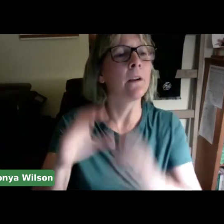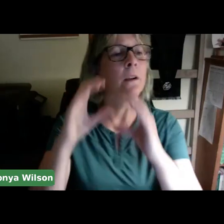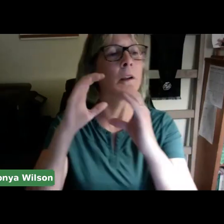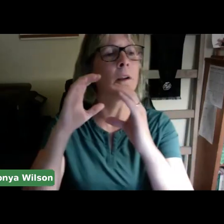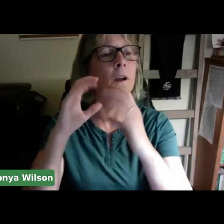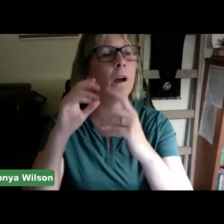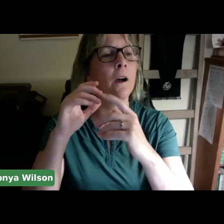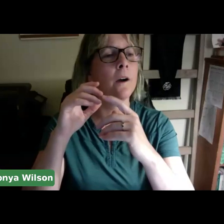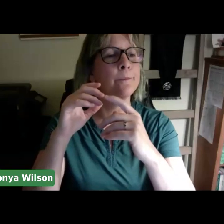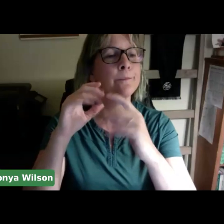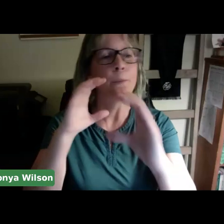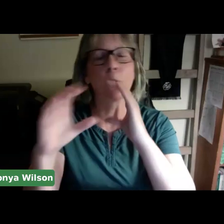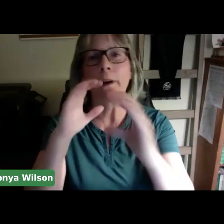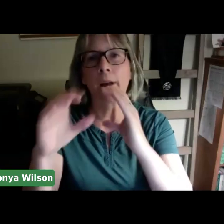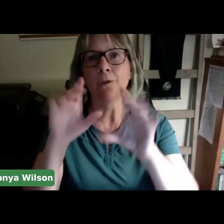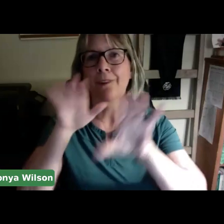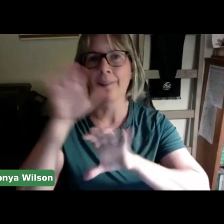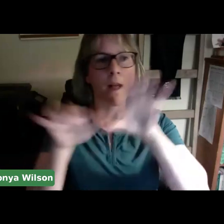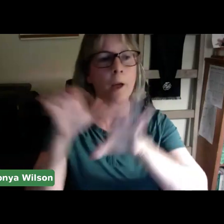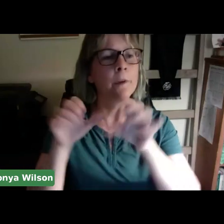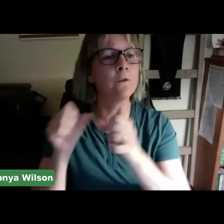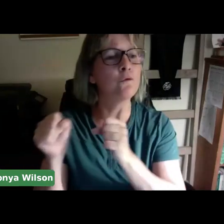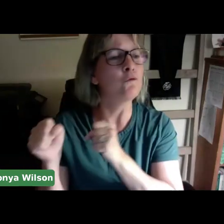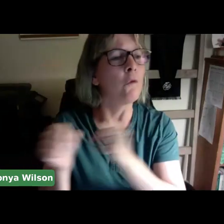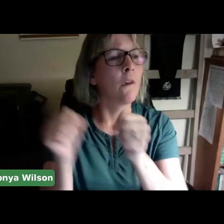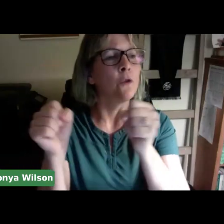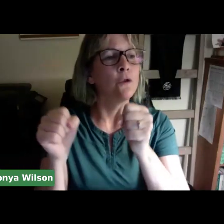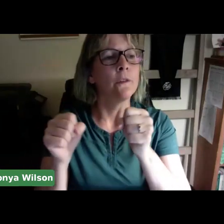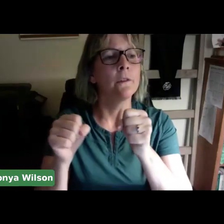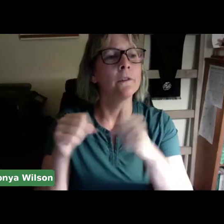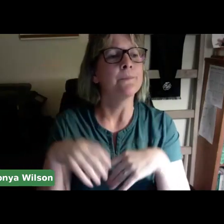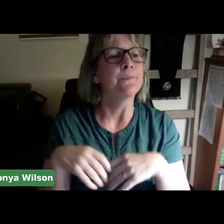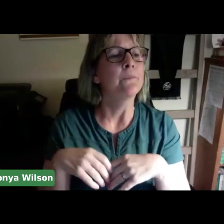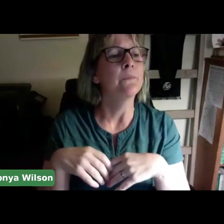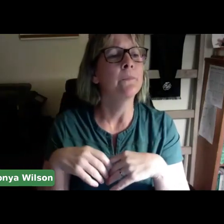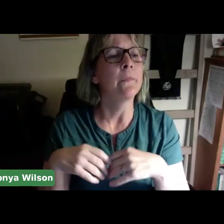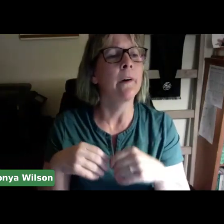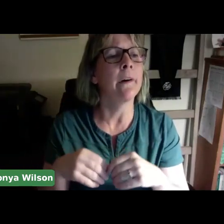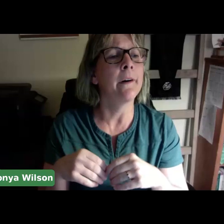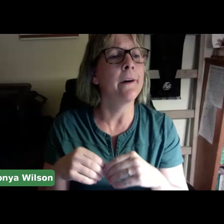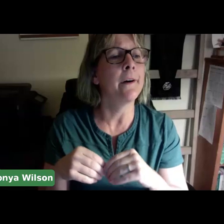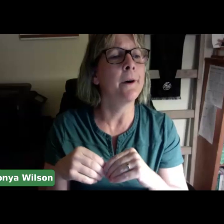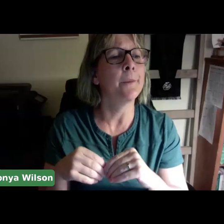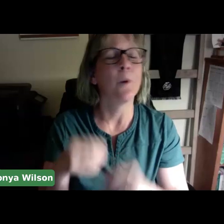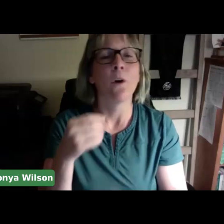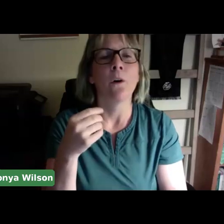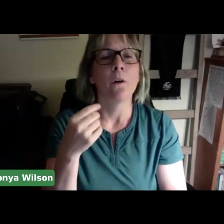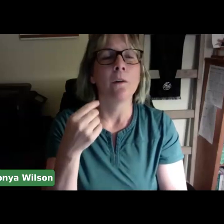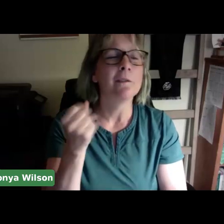And I call it adaptive. Communication climbing strategies is what I've helped to develop